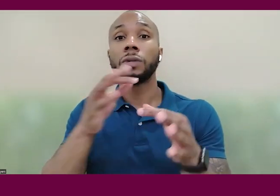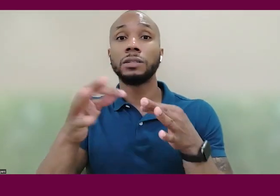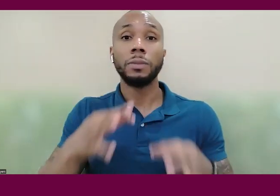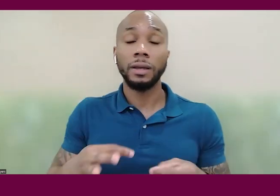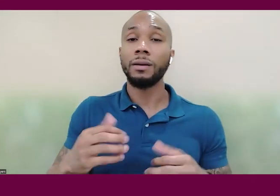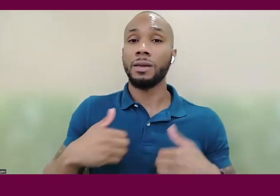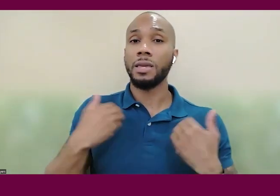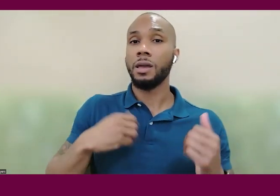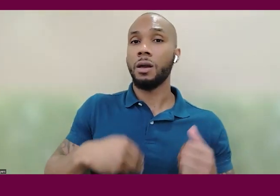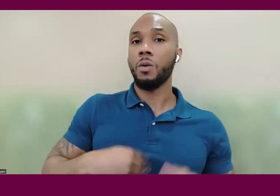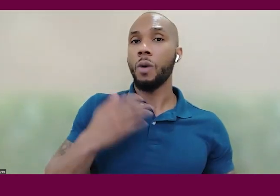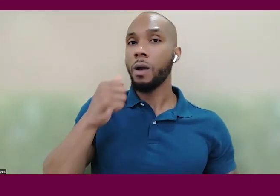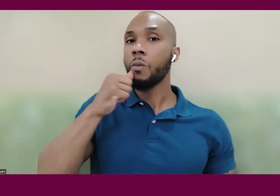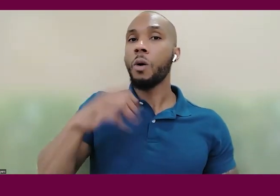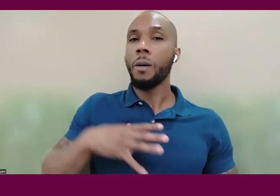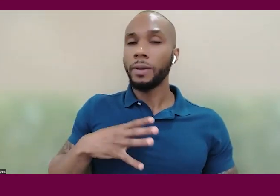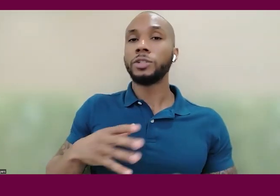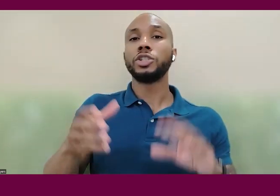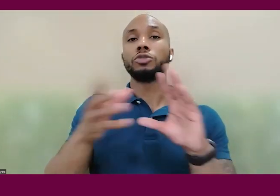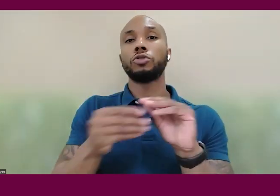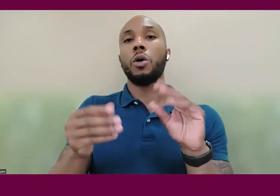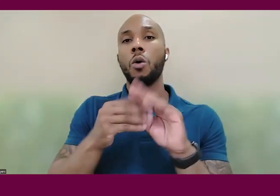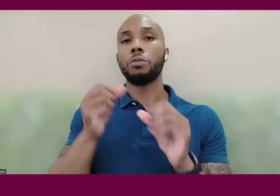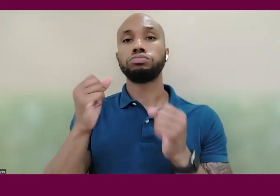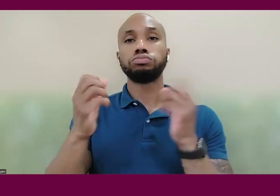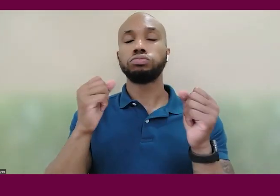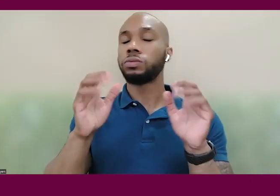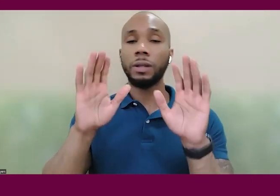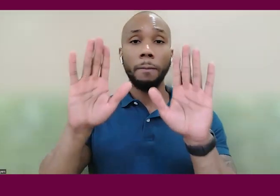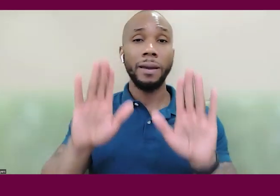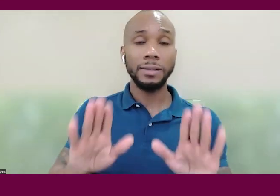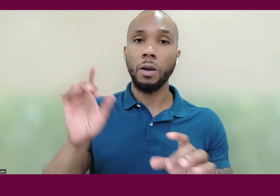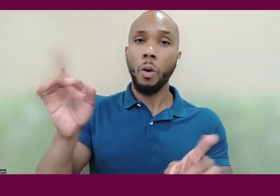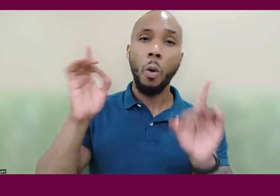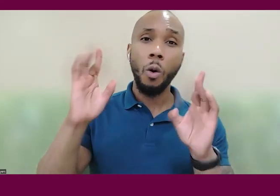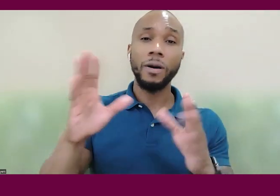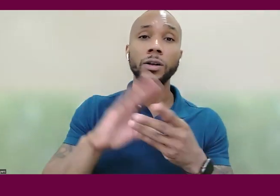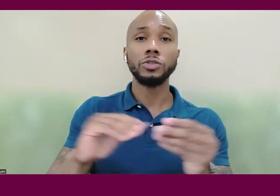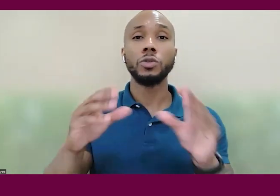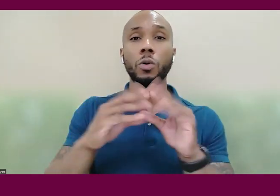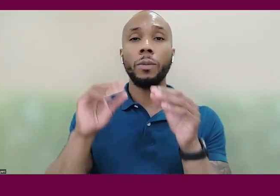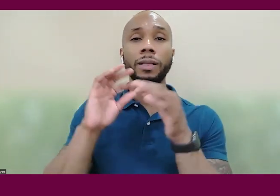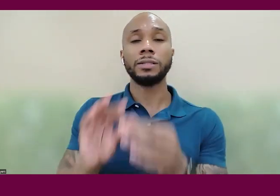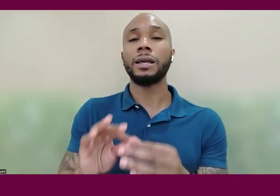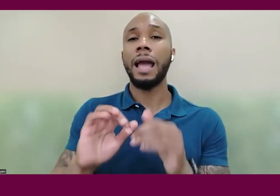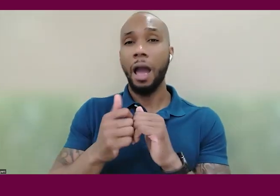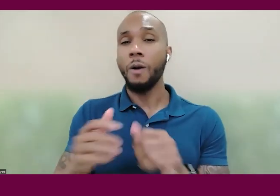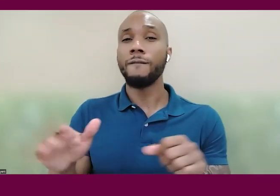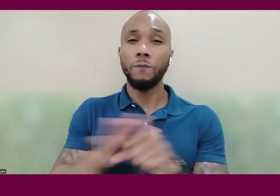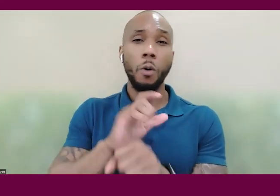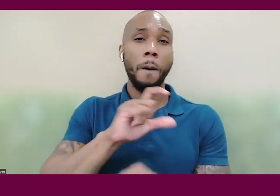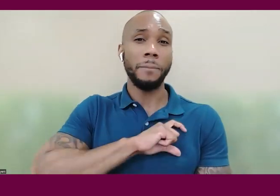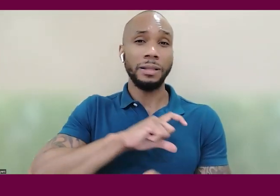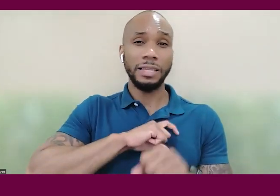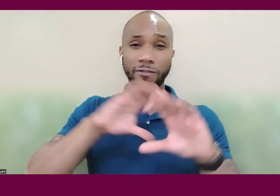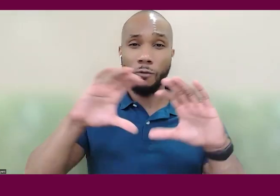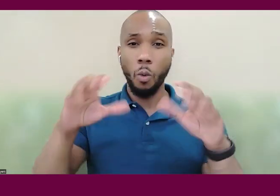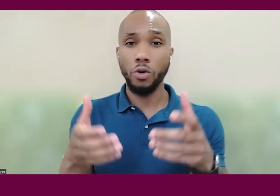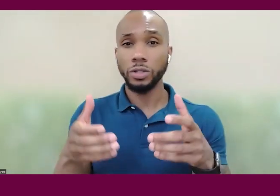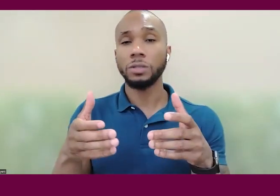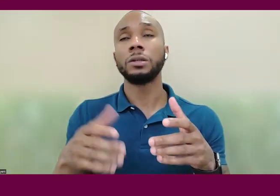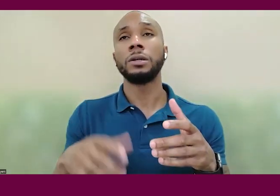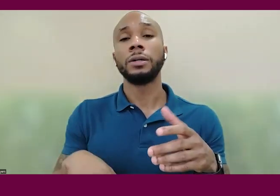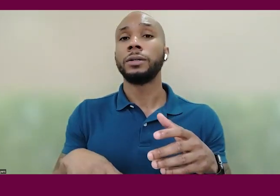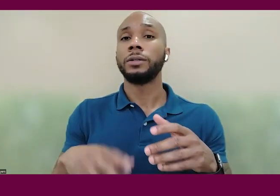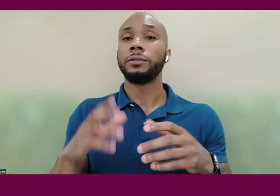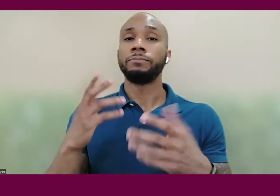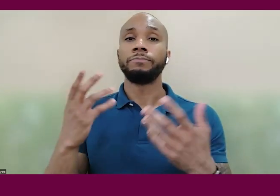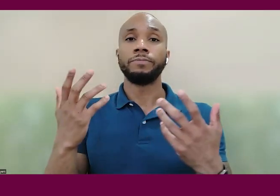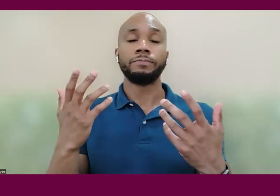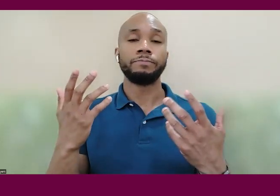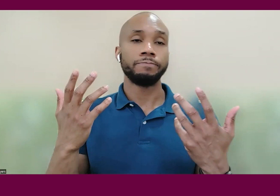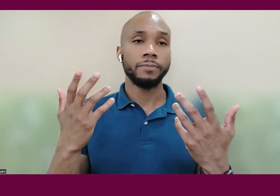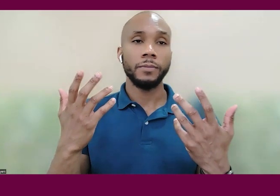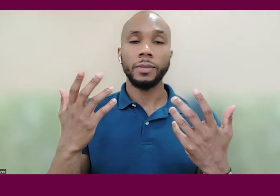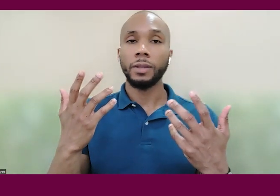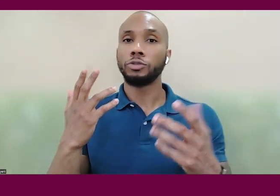young white woman told an amazing horrifying story about how a whole police force joined